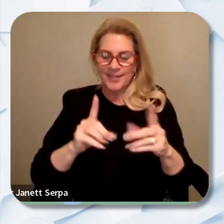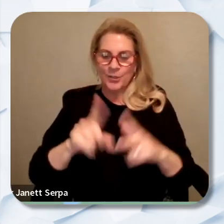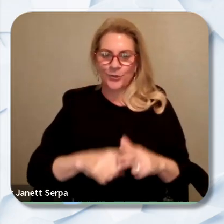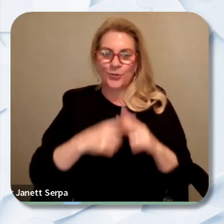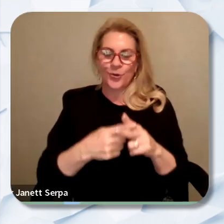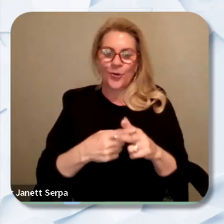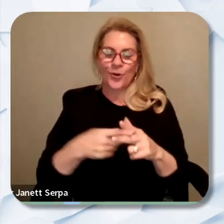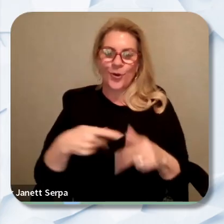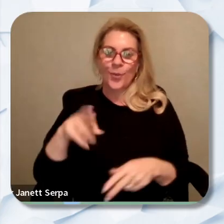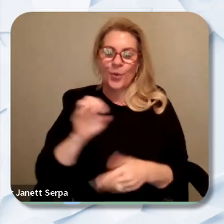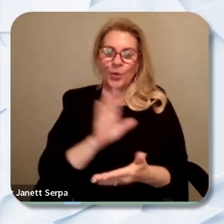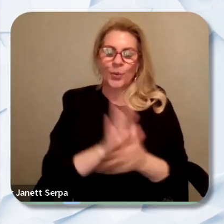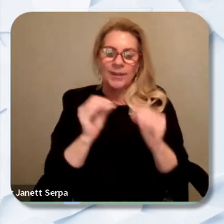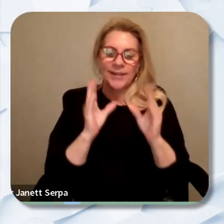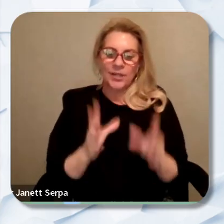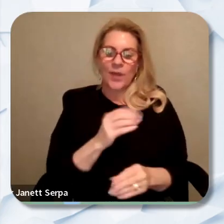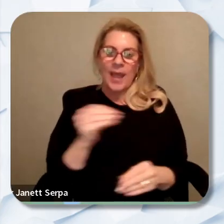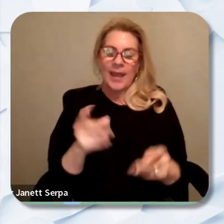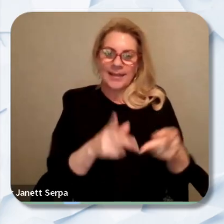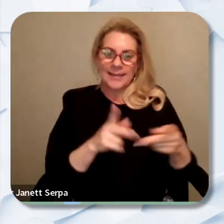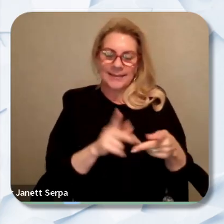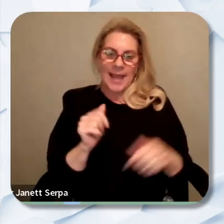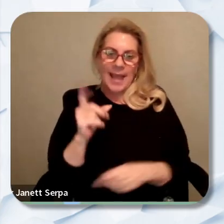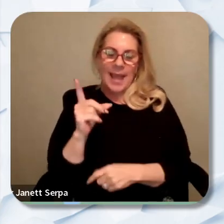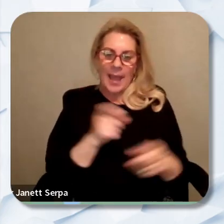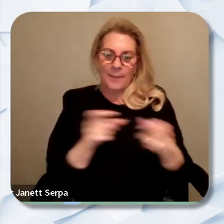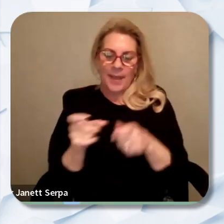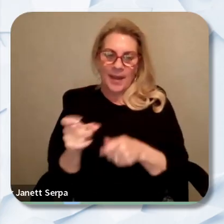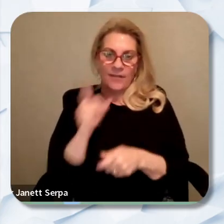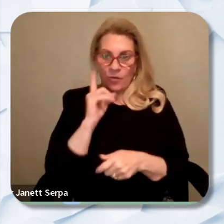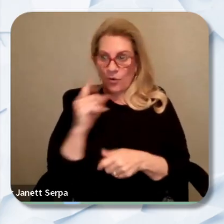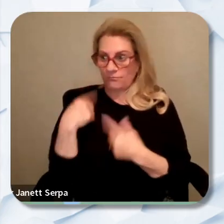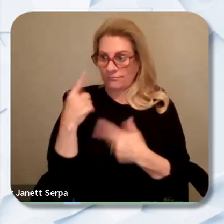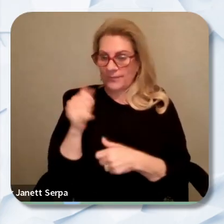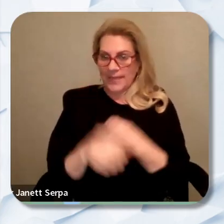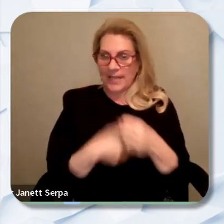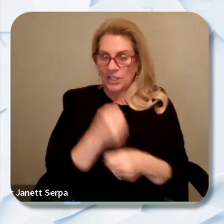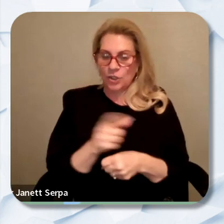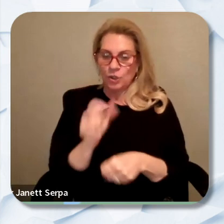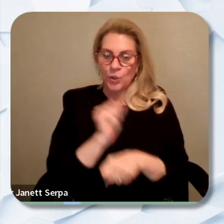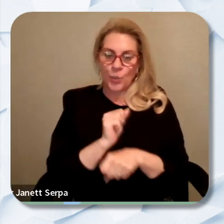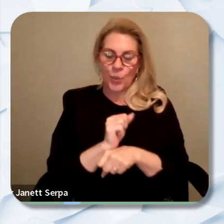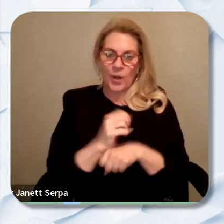a Preschool Teacher and Site Administrator. For the last 10 years she has worked at a county level